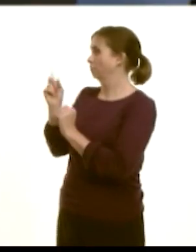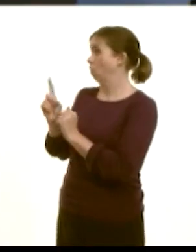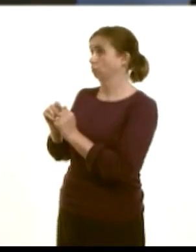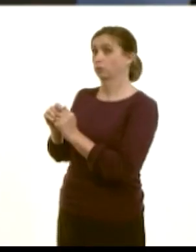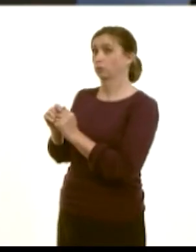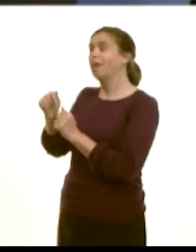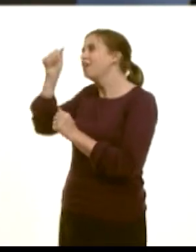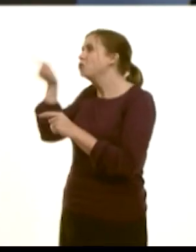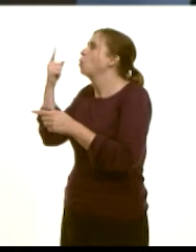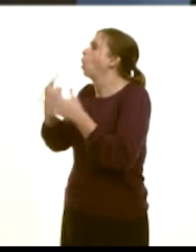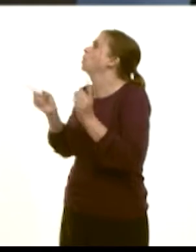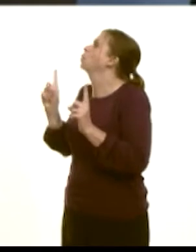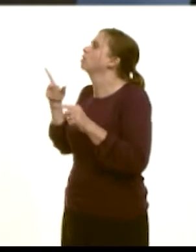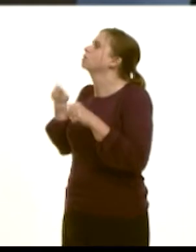cutting benefits.